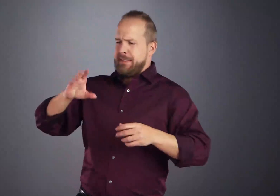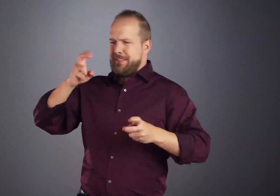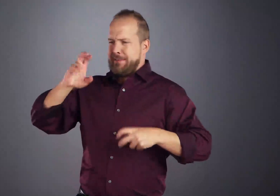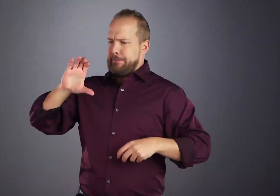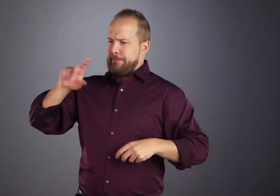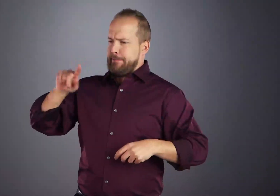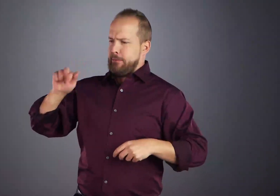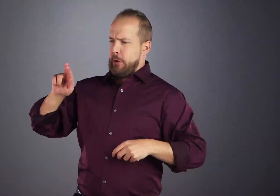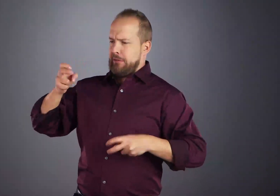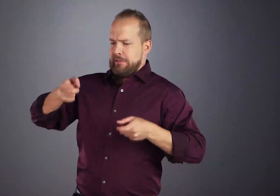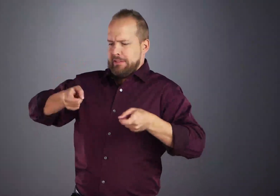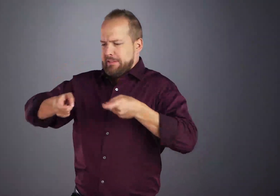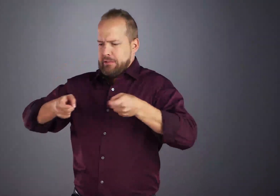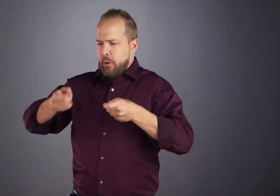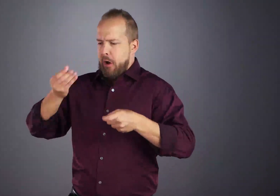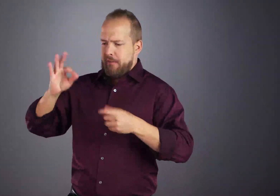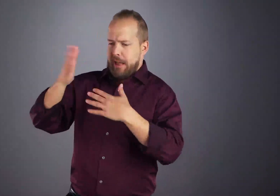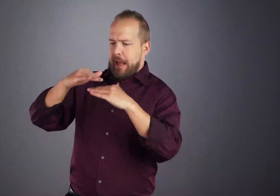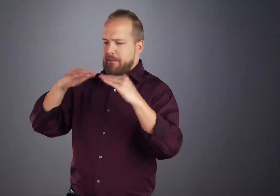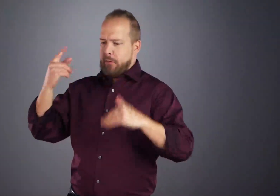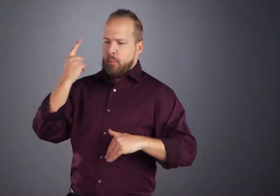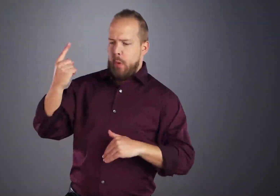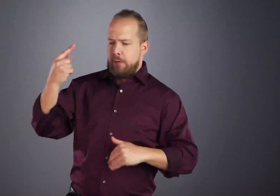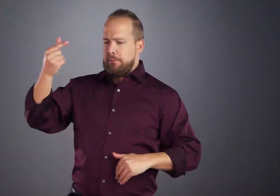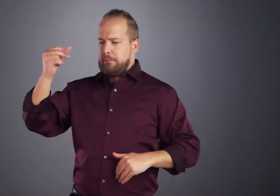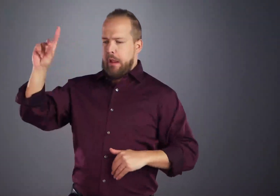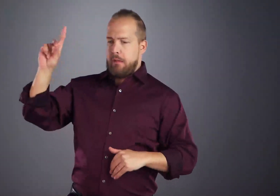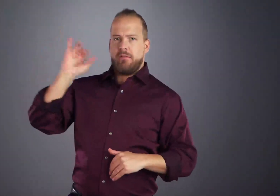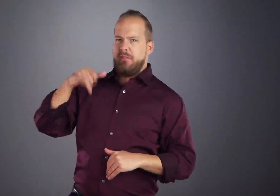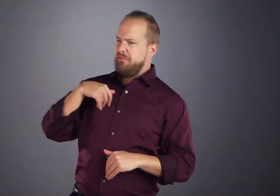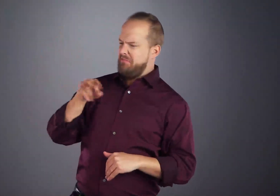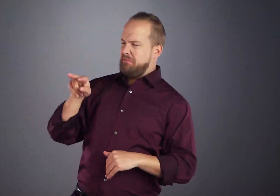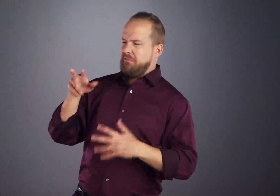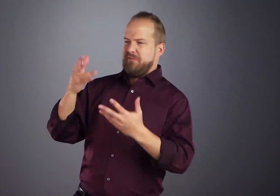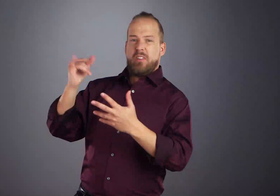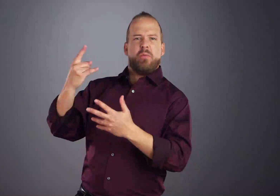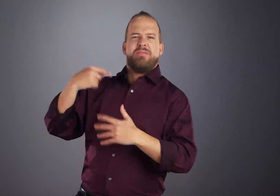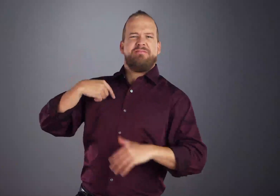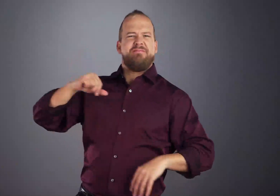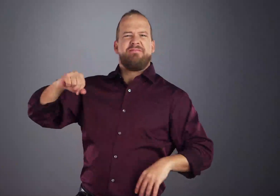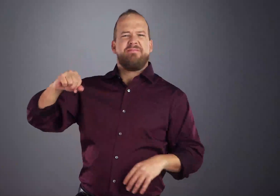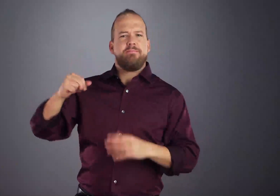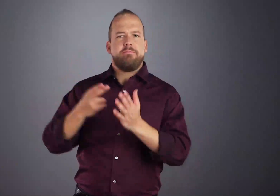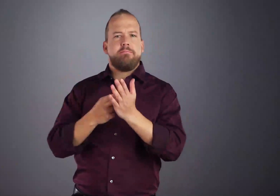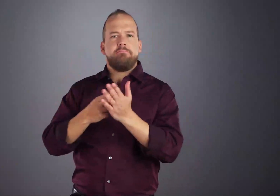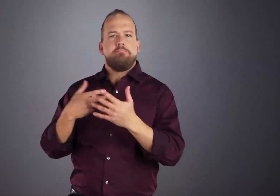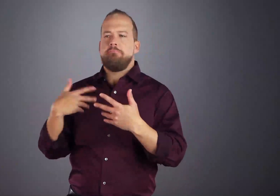but I resisted the thought of a Czar of the Heavens, however loving His sway might be.